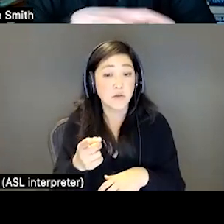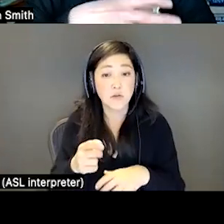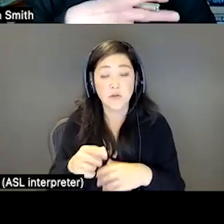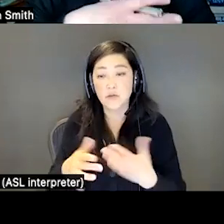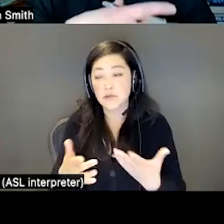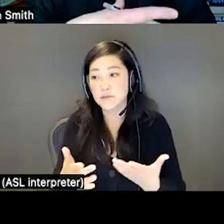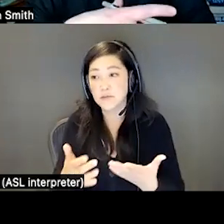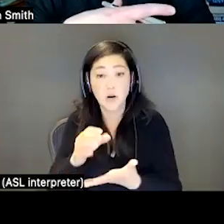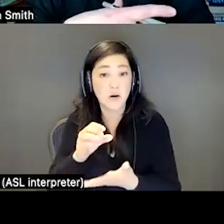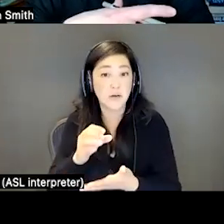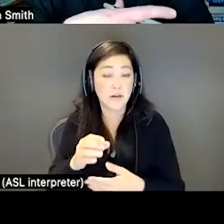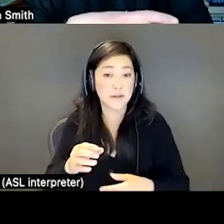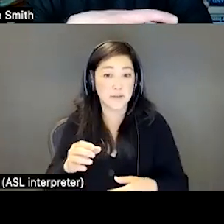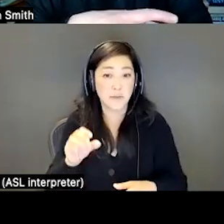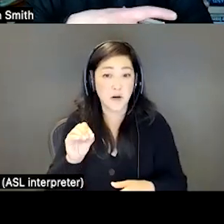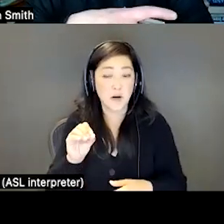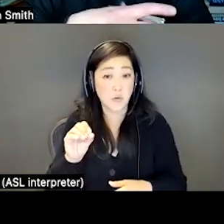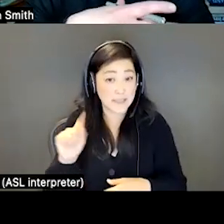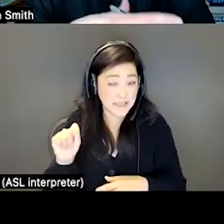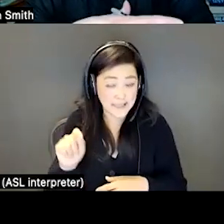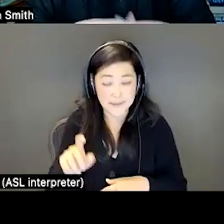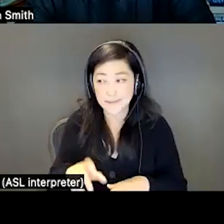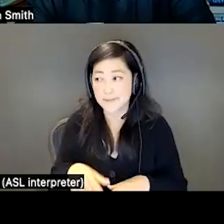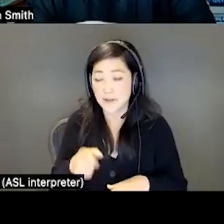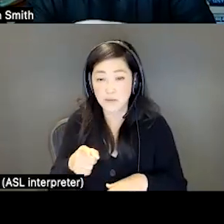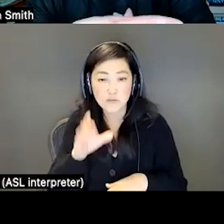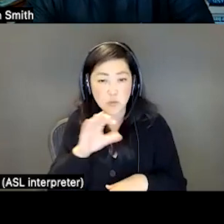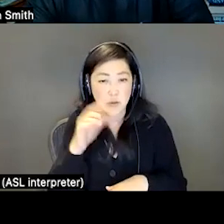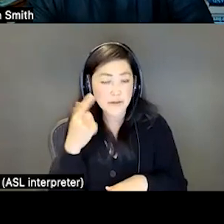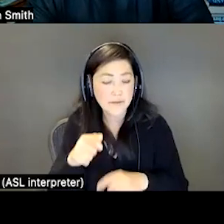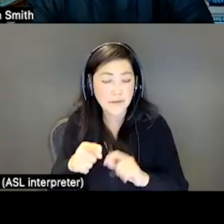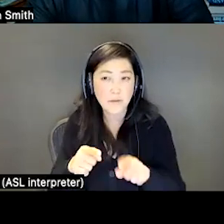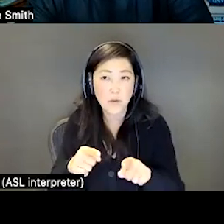and you were looking for books on the accessible design of household objects,